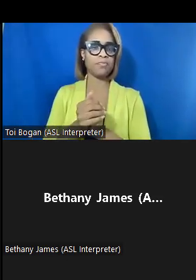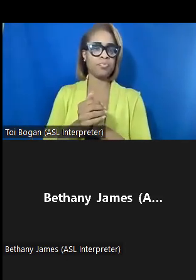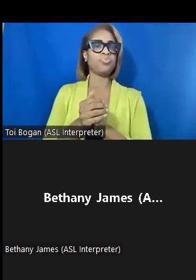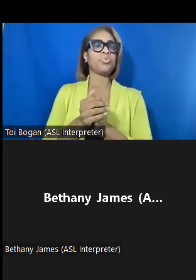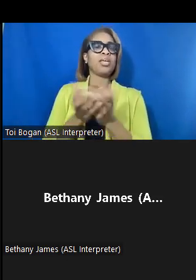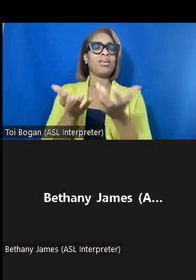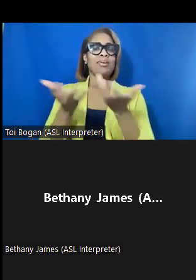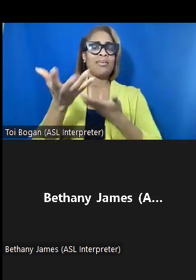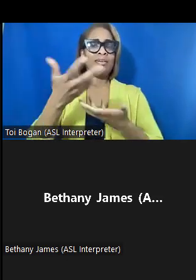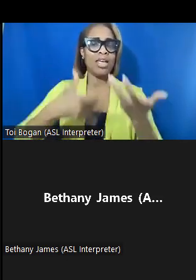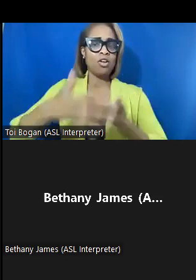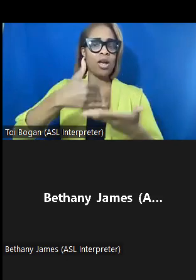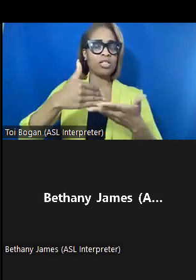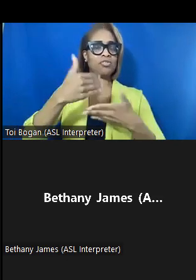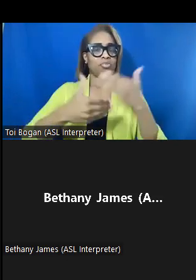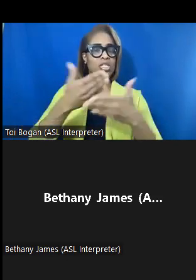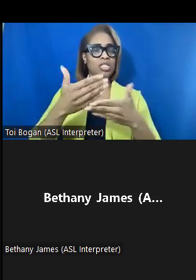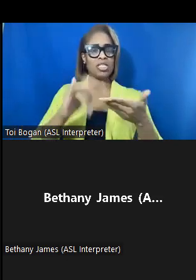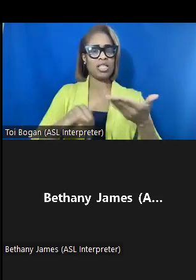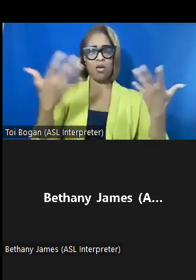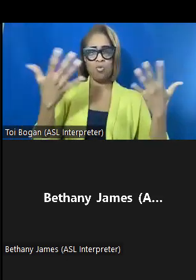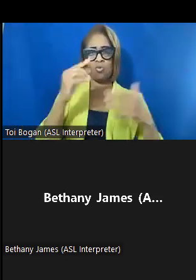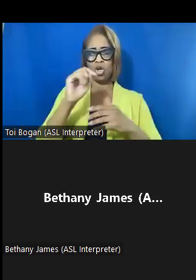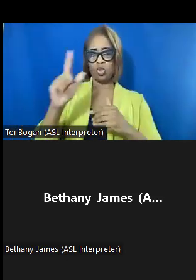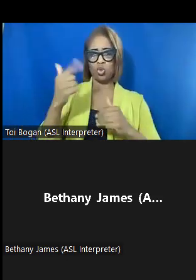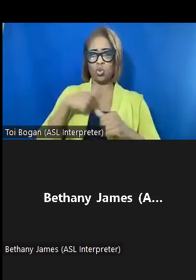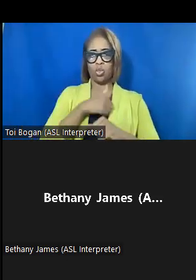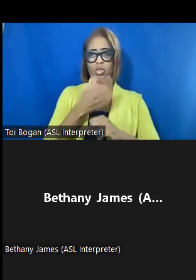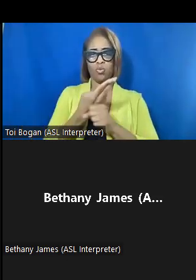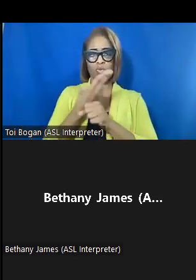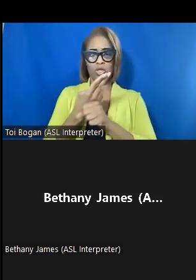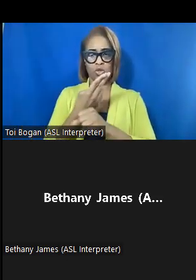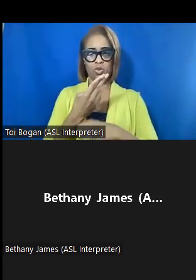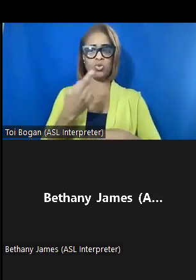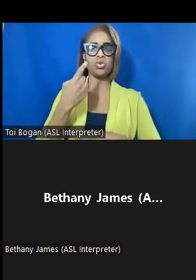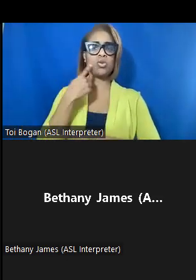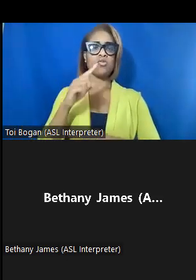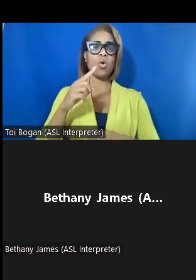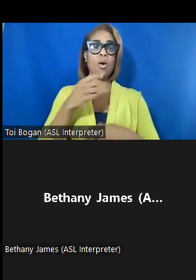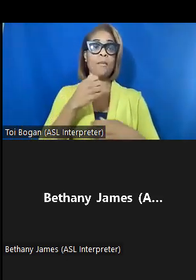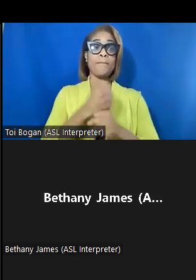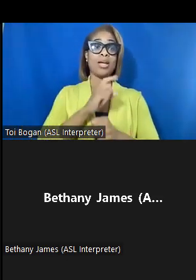So what that is, it's a tool that we use to fully make sure that we're fully addressing